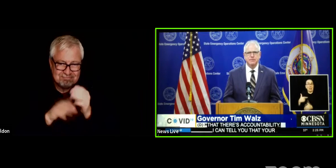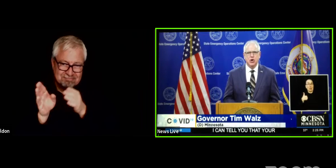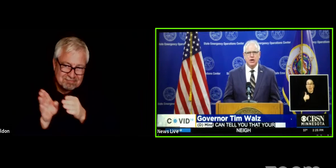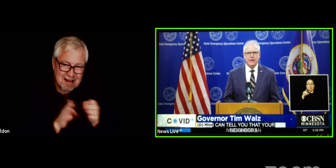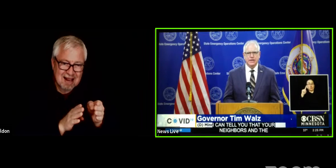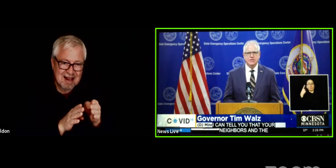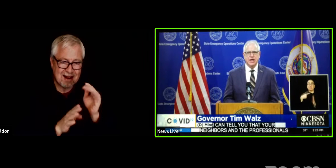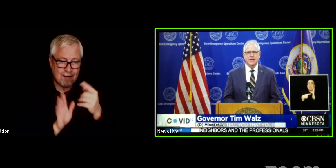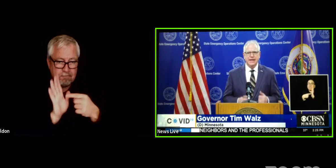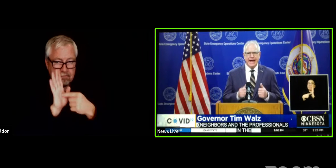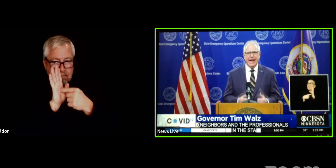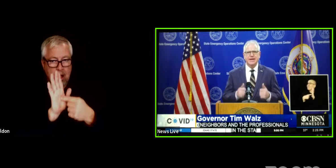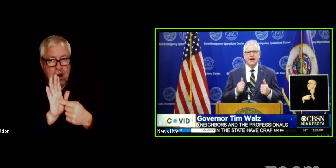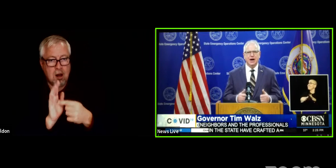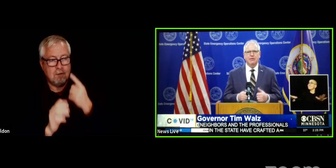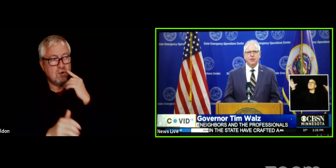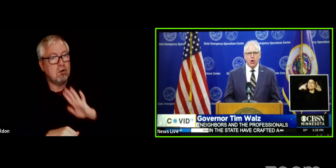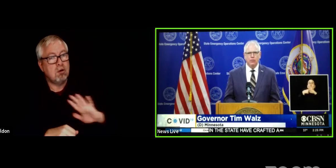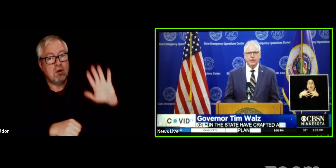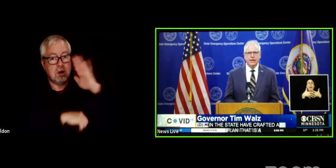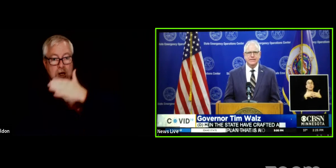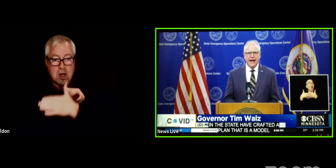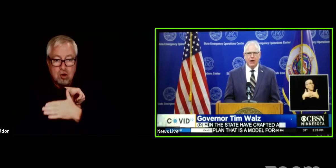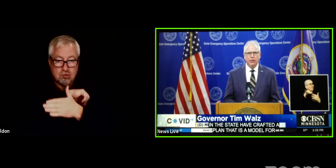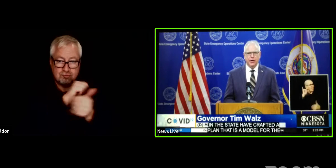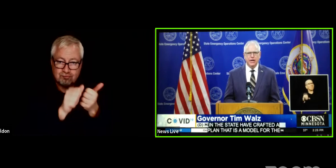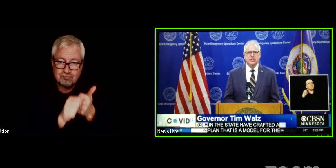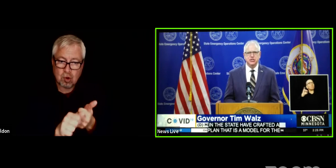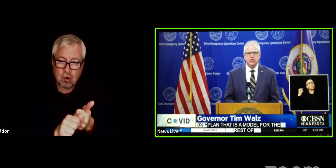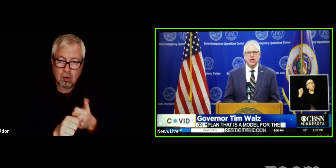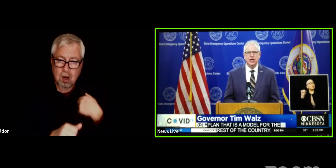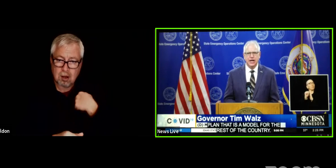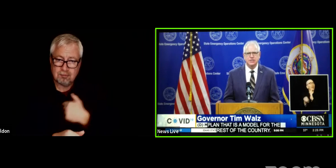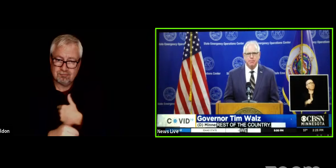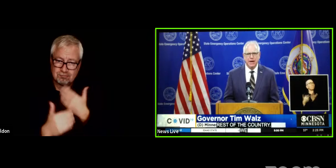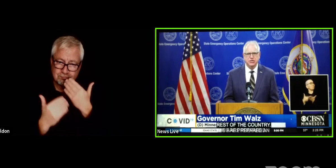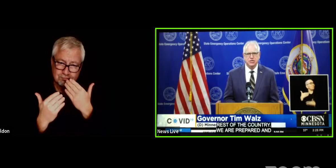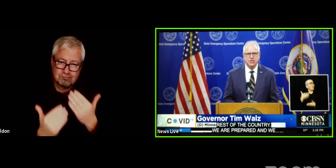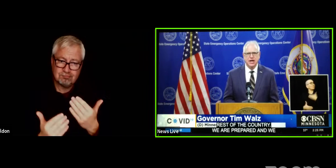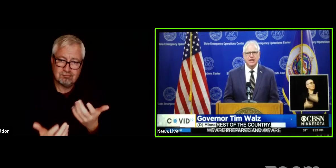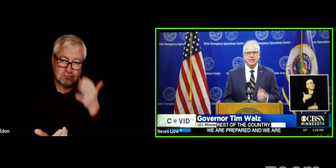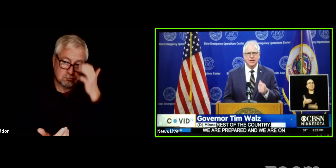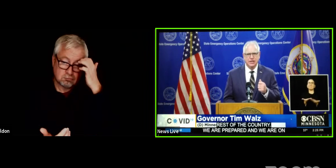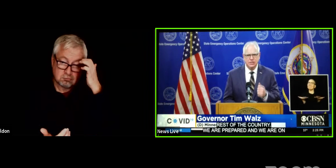STARTING THIS, THE END OF COVID IS OUT THERE, IT'S JUST GOING TO TAKE SOME PATIENCE. IT'S GOING TO TAKE SOME